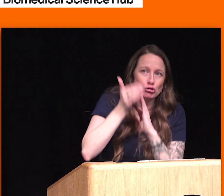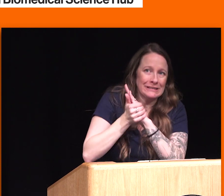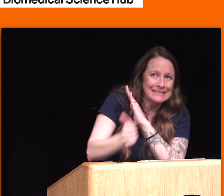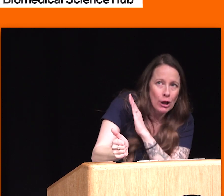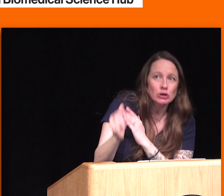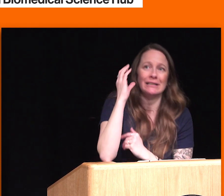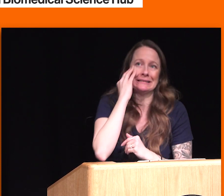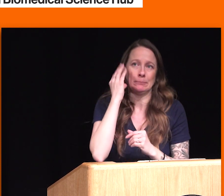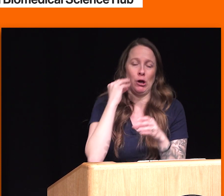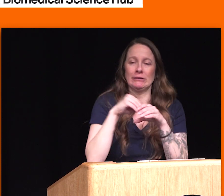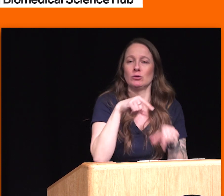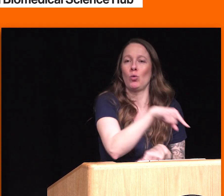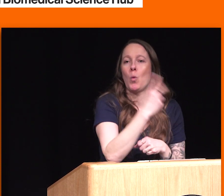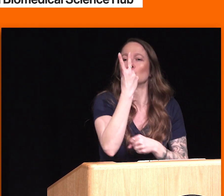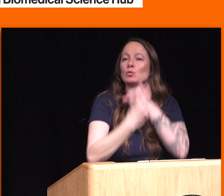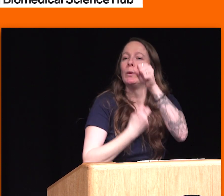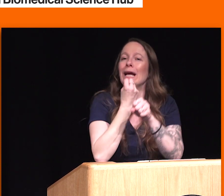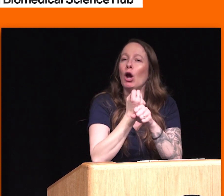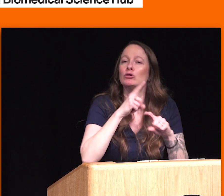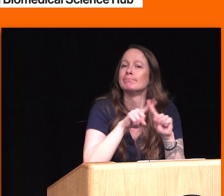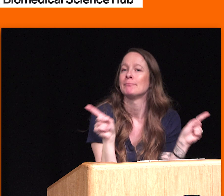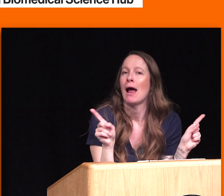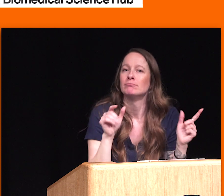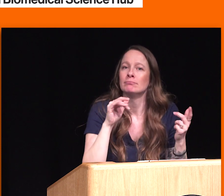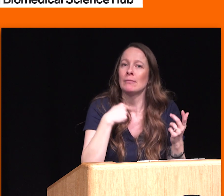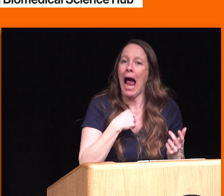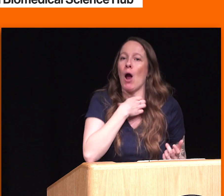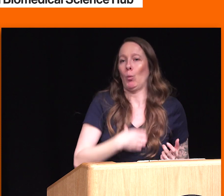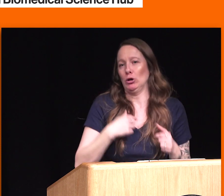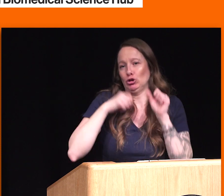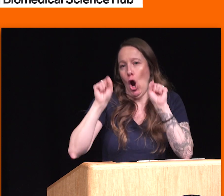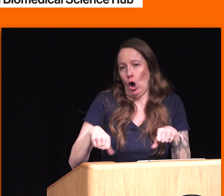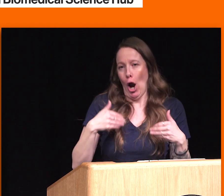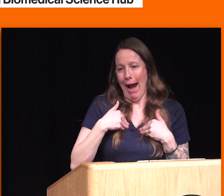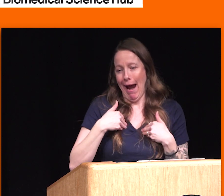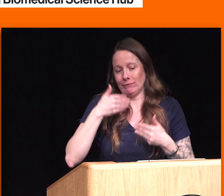I gained a lot of knowledge, skills, and experience during those two years, but really,